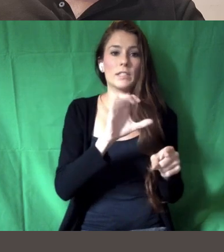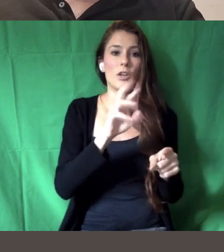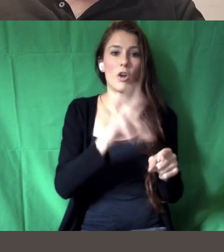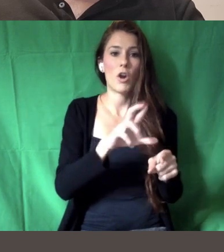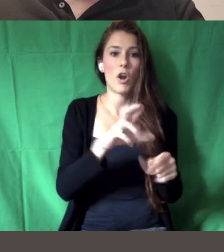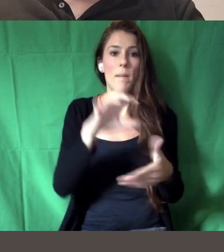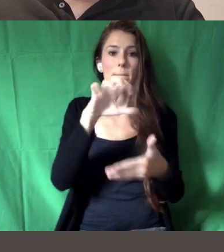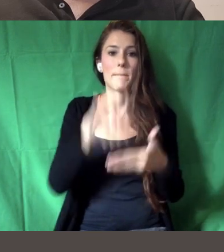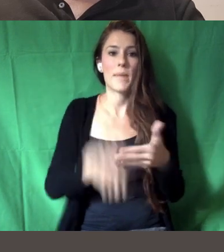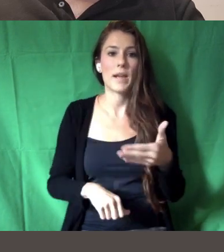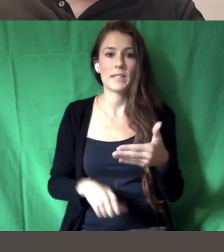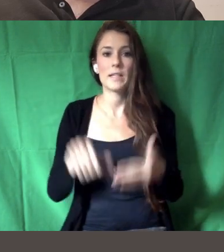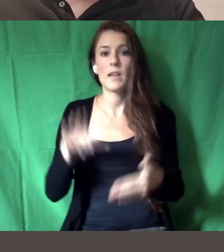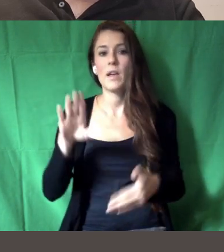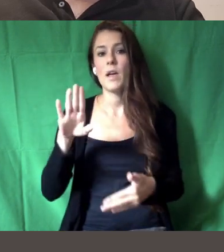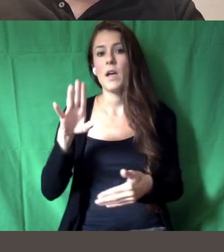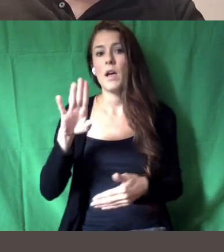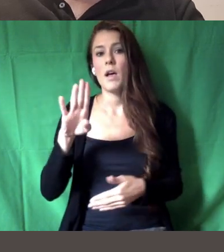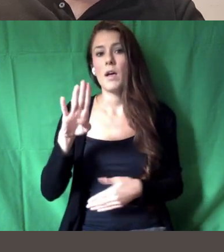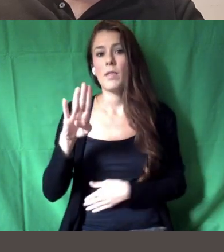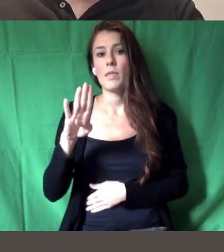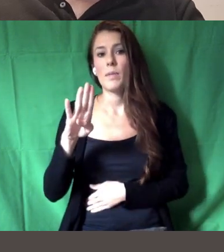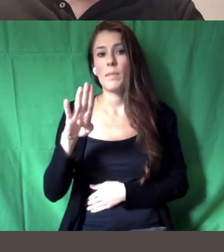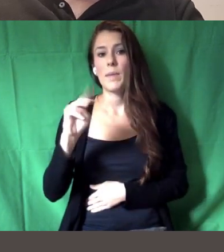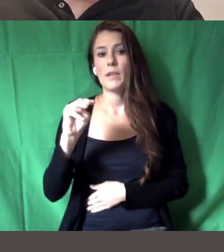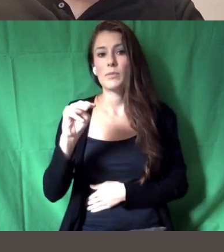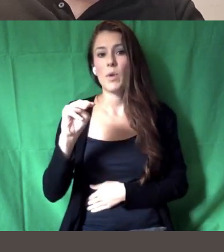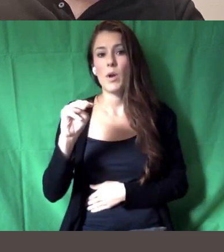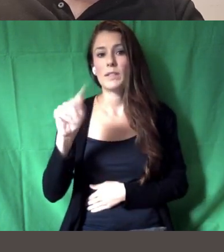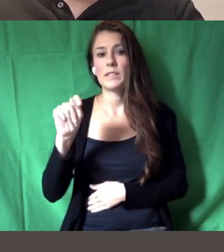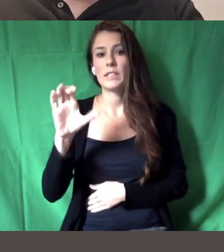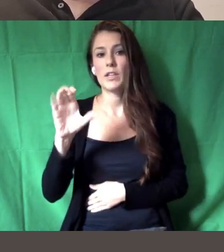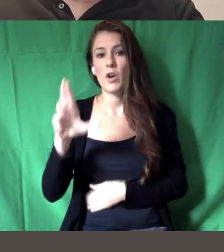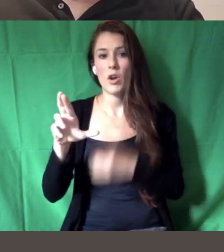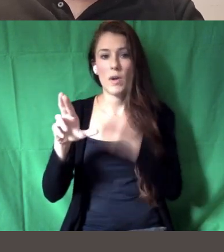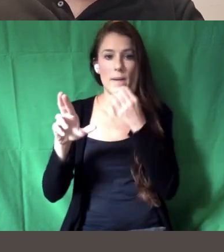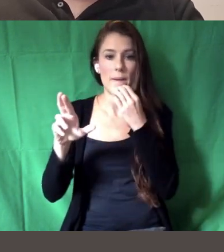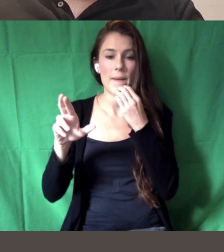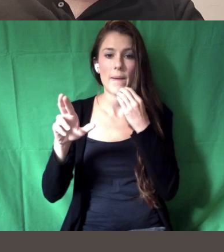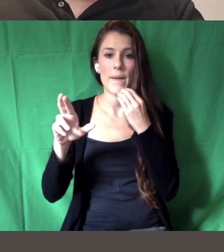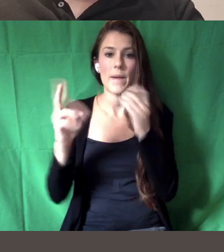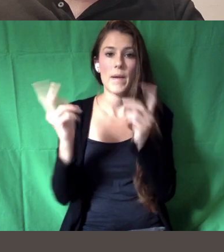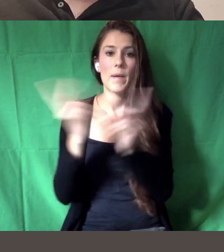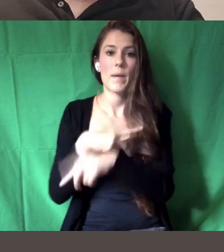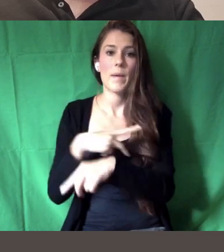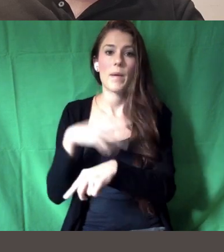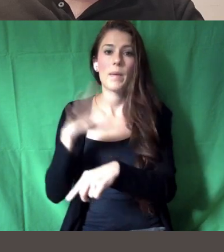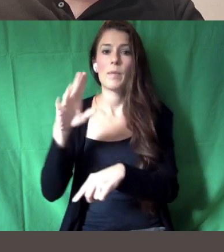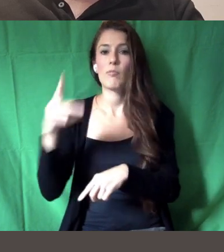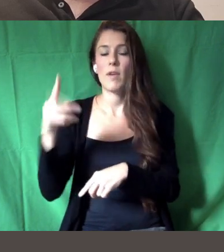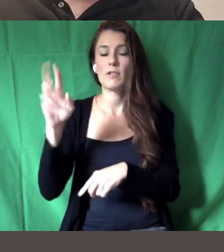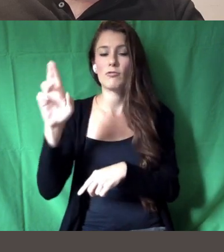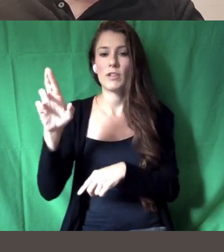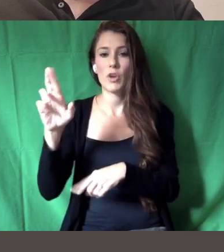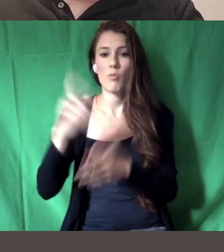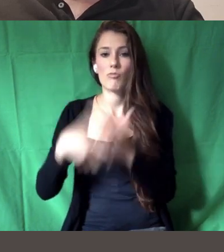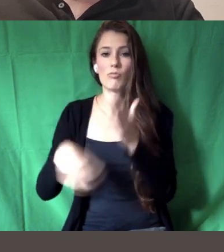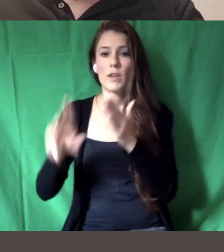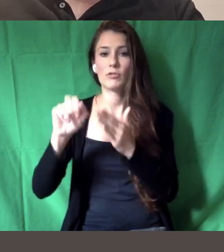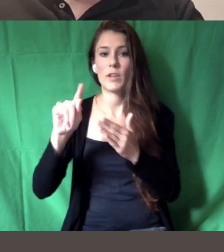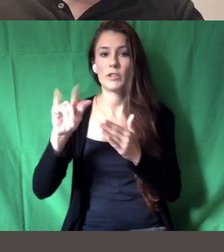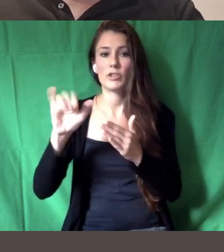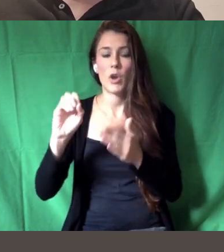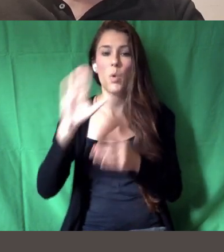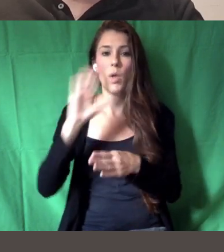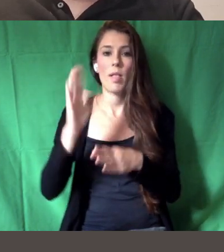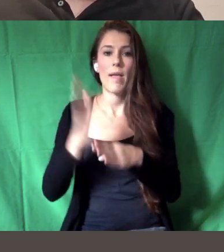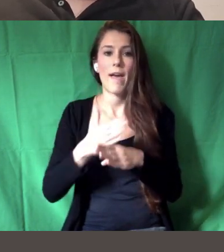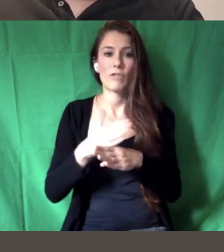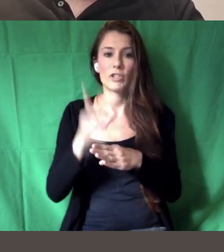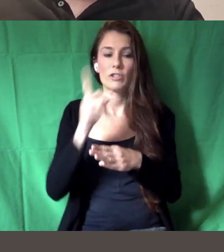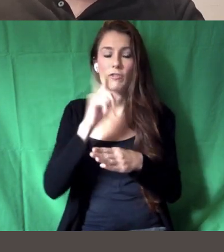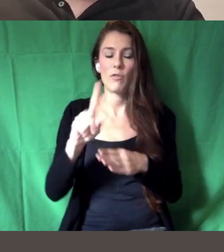benchmark TDR multiplied by price ratio. And we will take arithmetic mean, average, to calculate